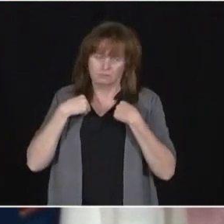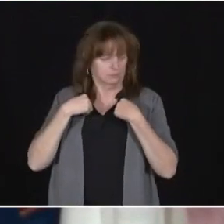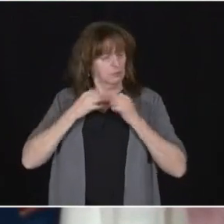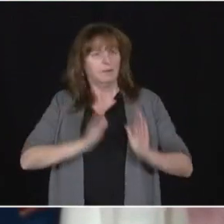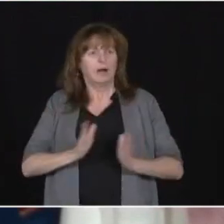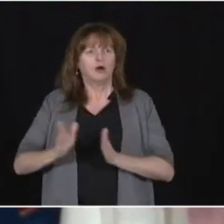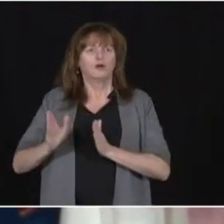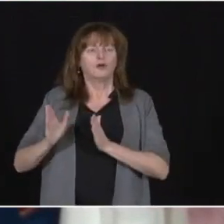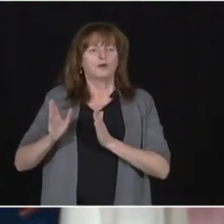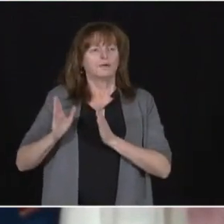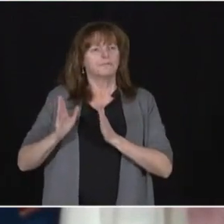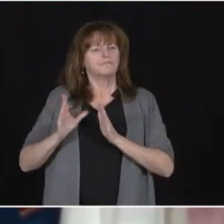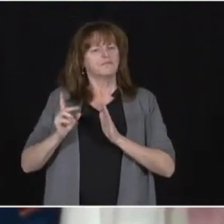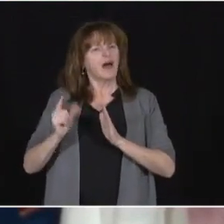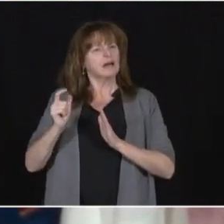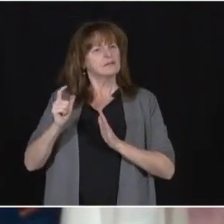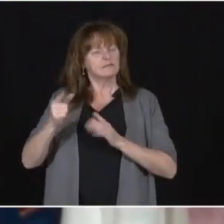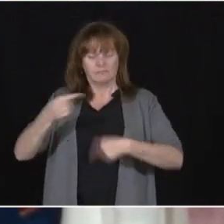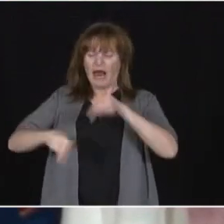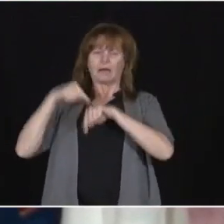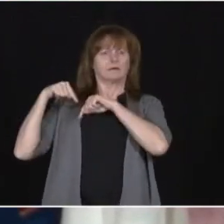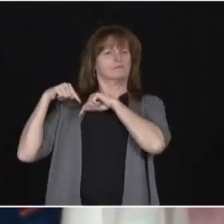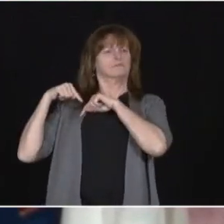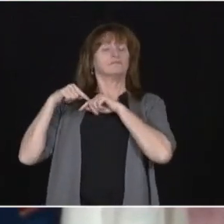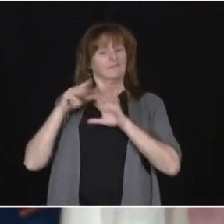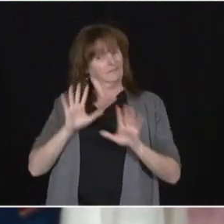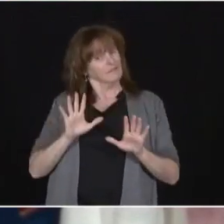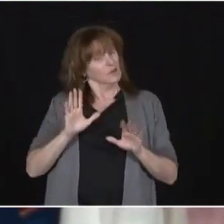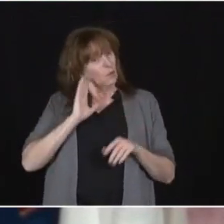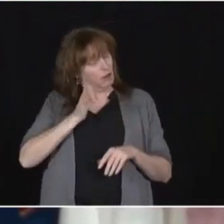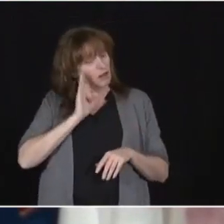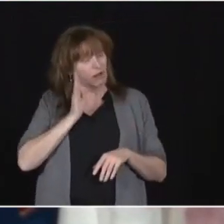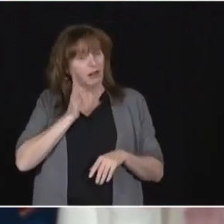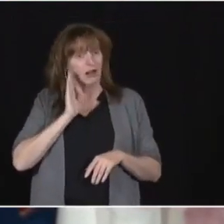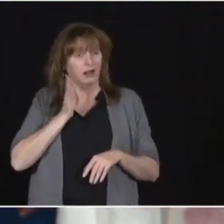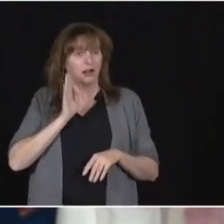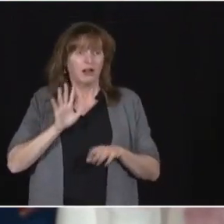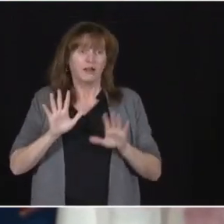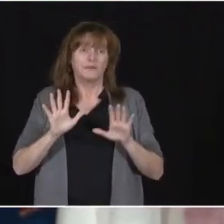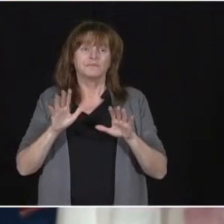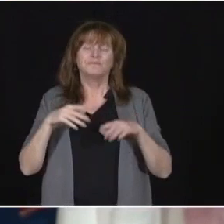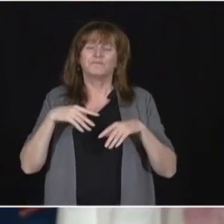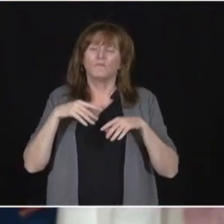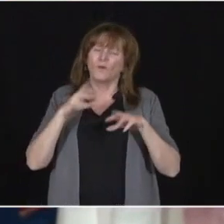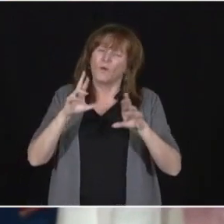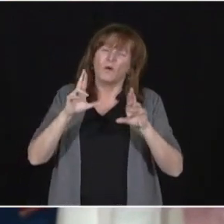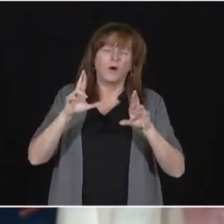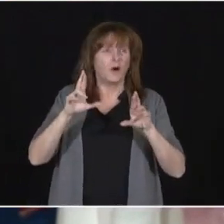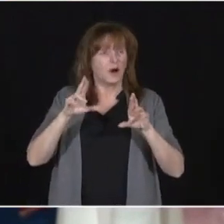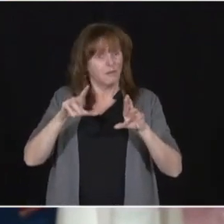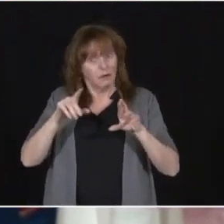And I am hopeful we won't go there. But we need to be ready for all possible scenarios.